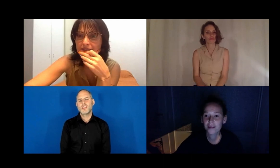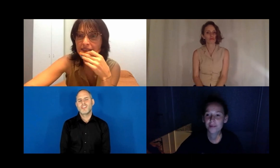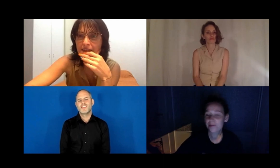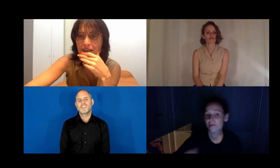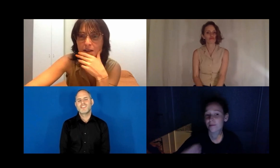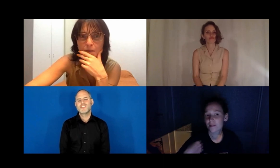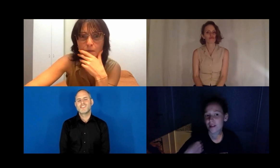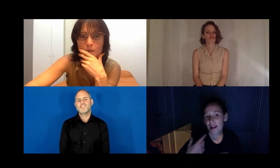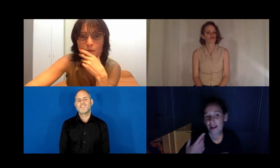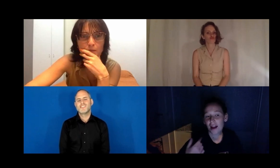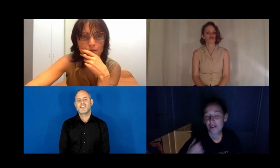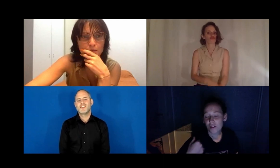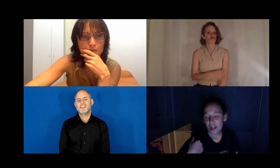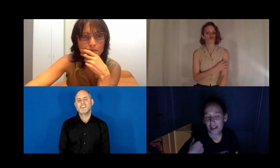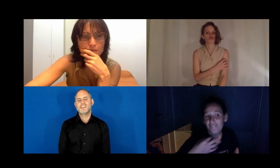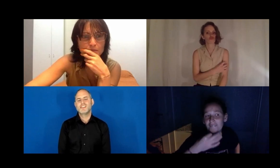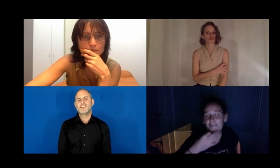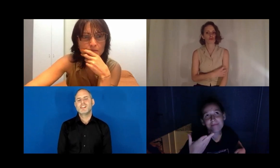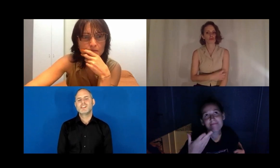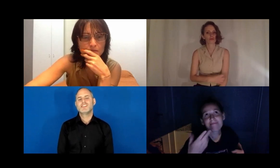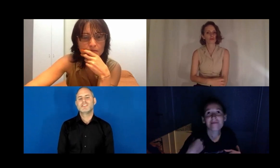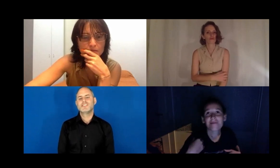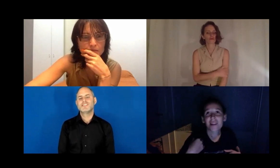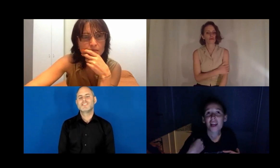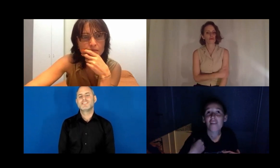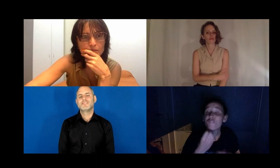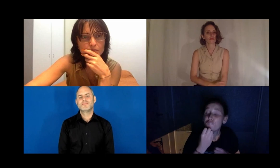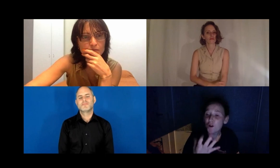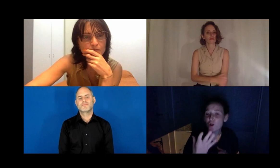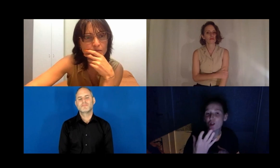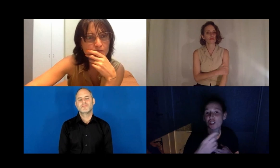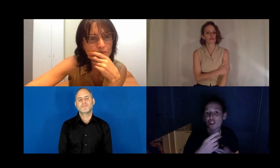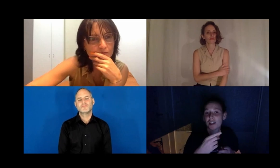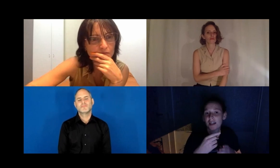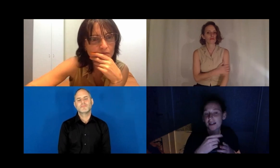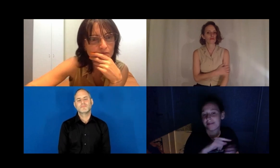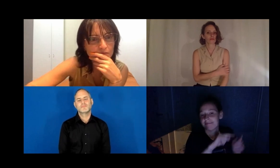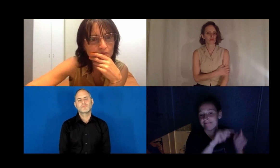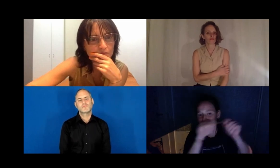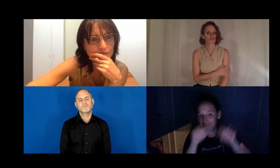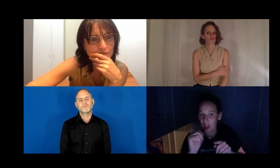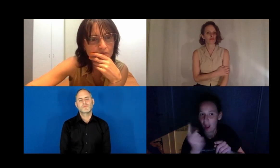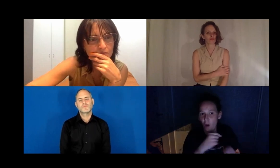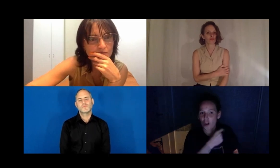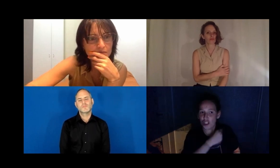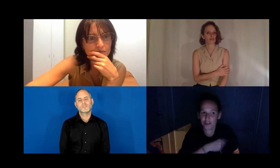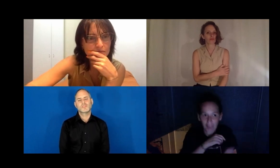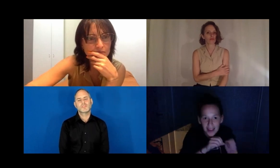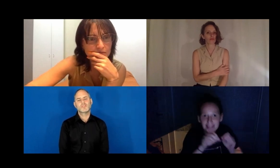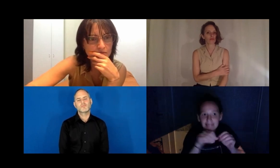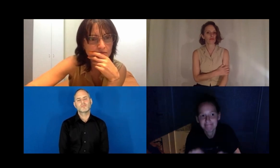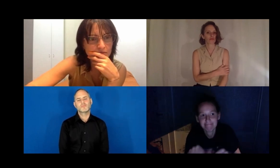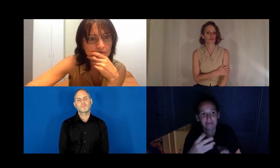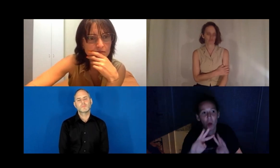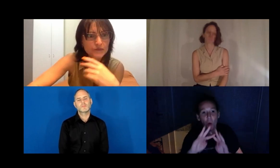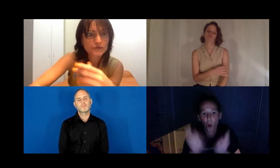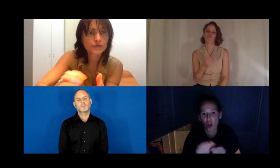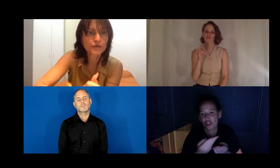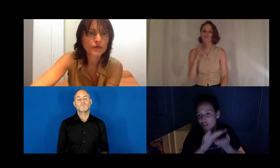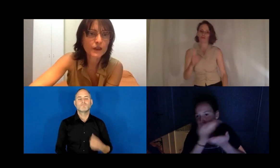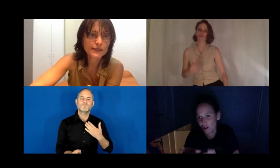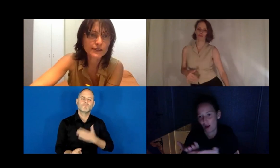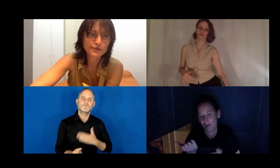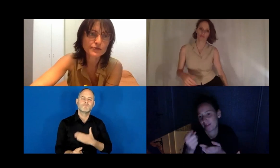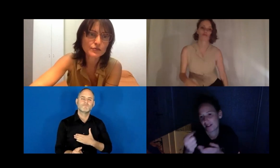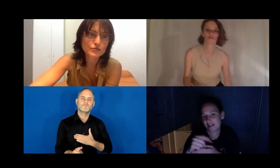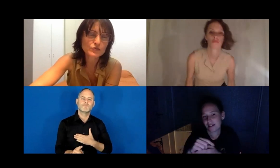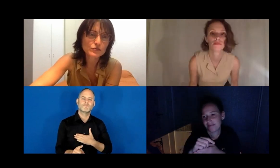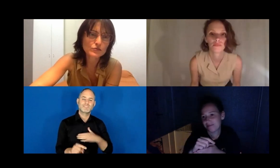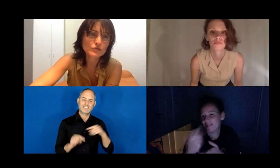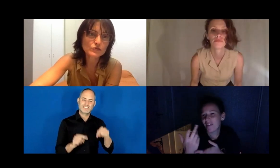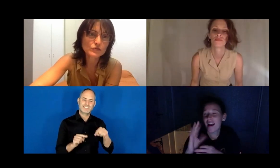Lua: Mhm, you know, as I said, I wish you could come here to Switzerland, offer your workshop